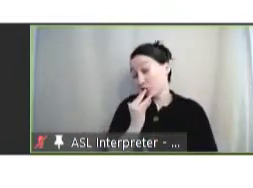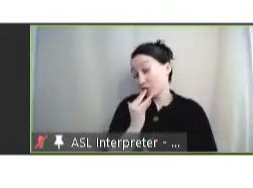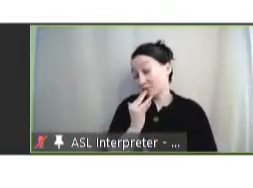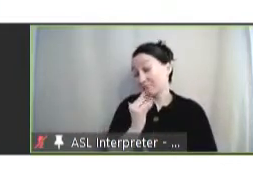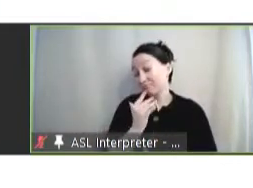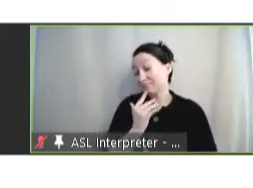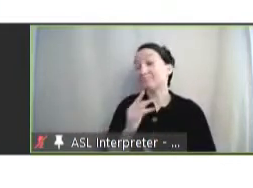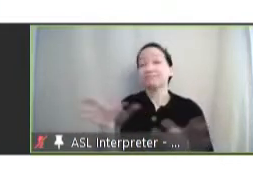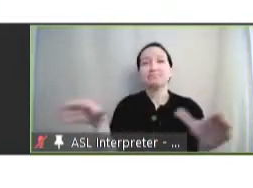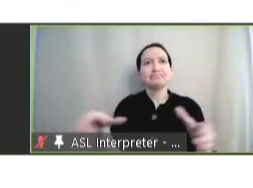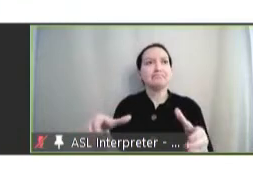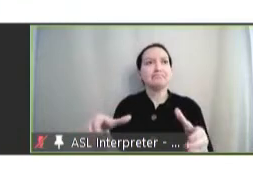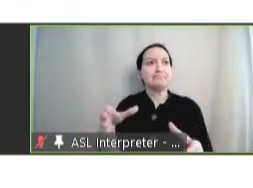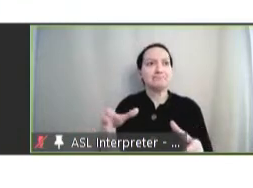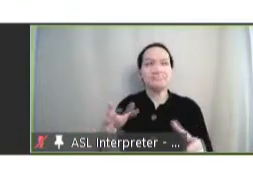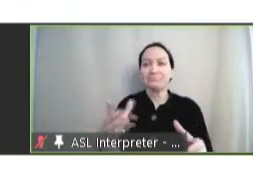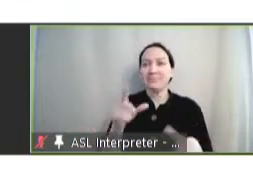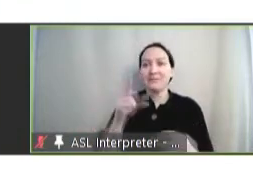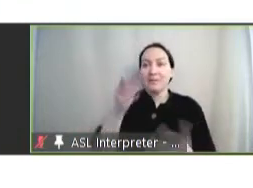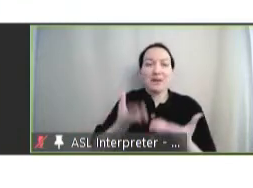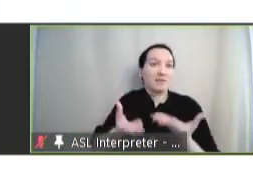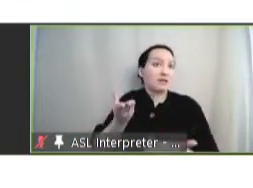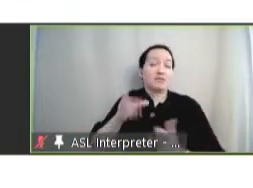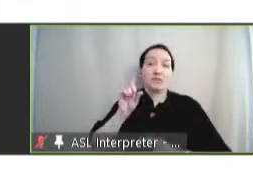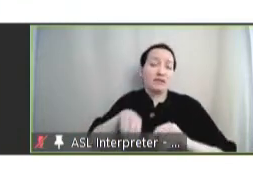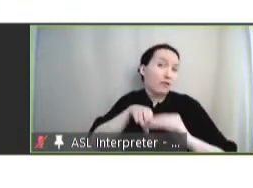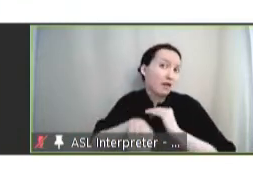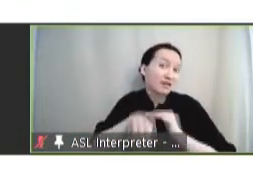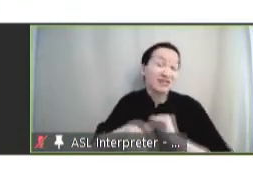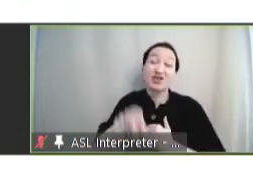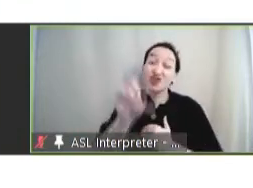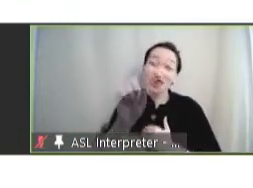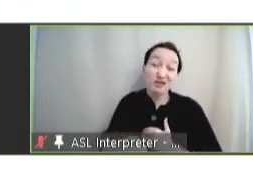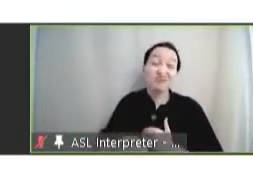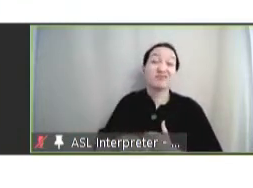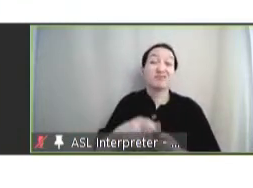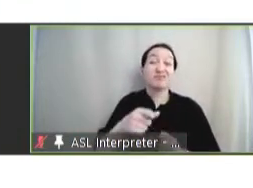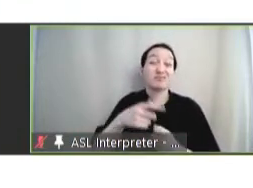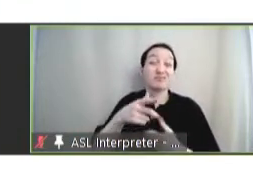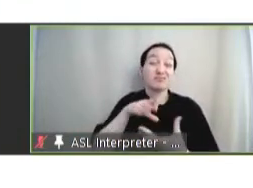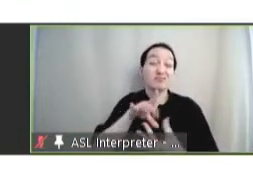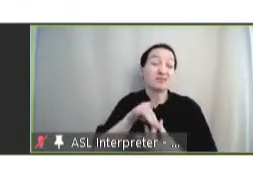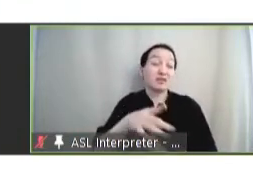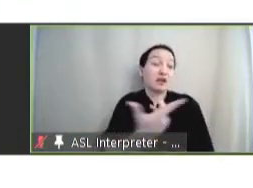you know, may not have the access that they deserve and need for vaccinations. Next slide.